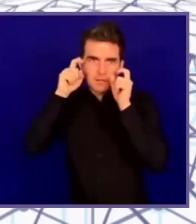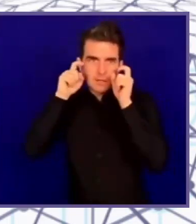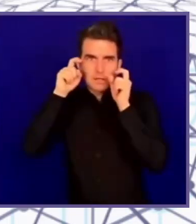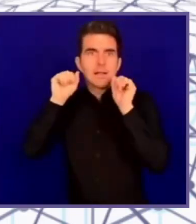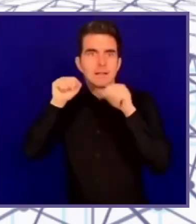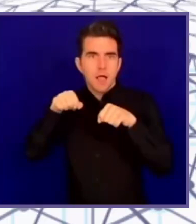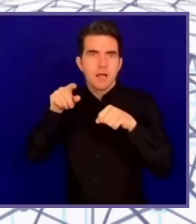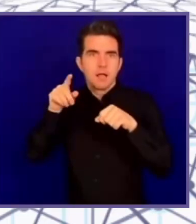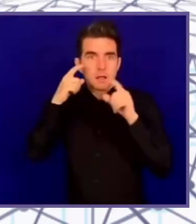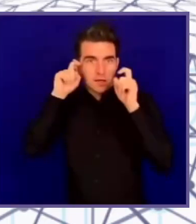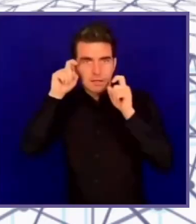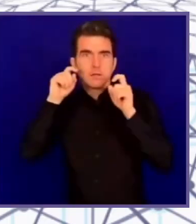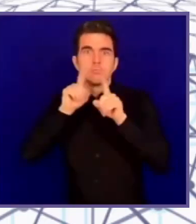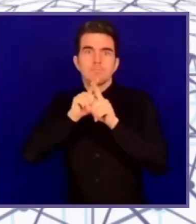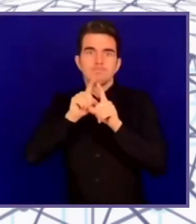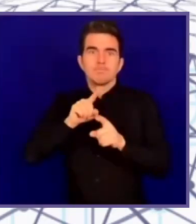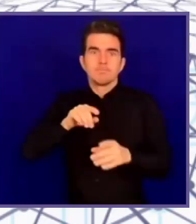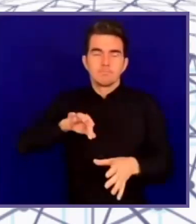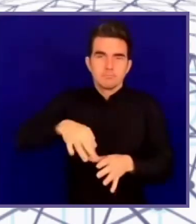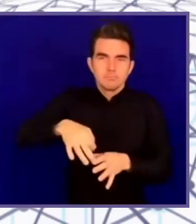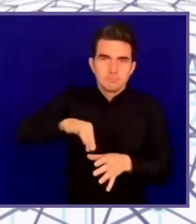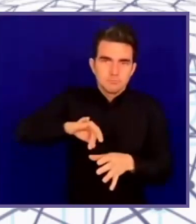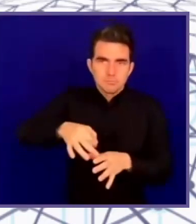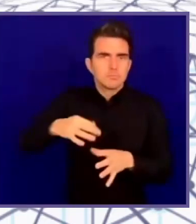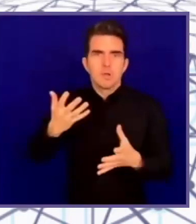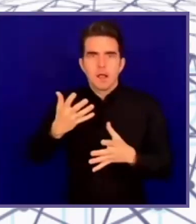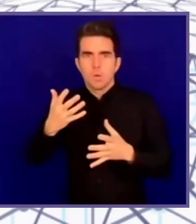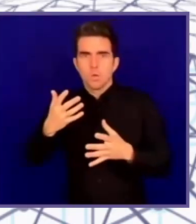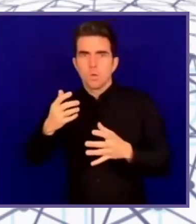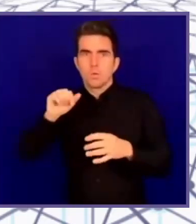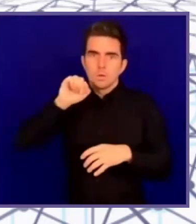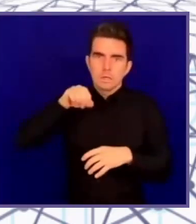know that you can squeeze muscle in your ear. We did a survey of 2000 people 55% of people